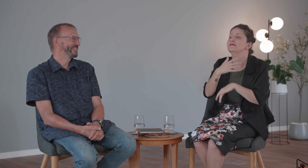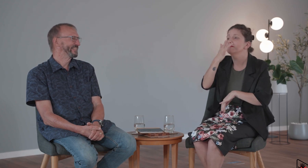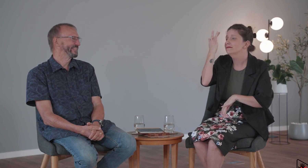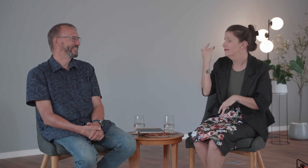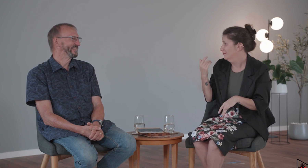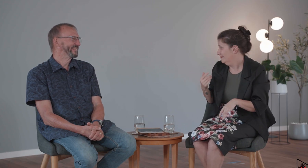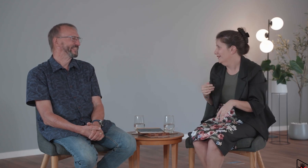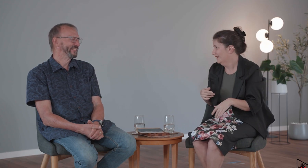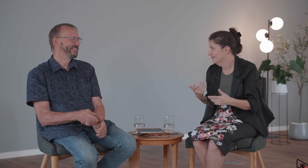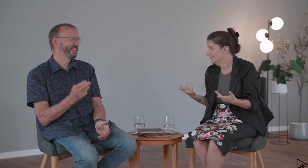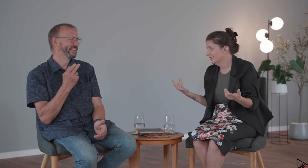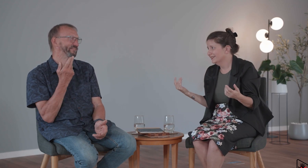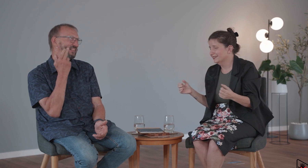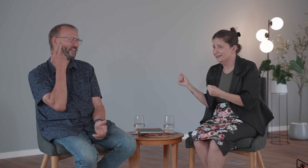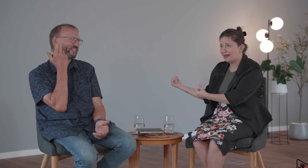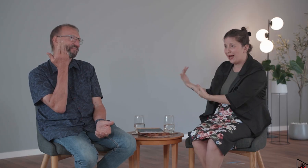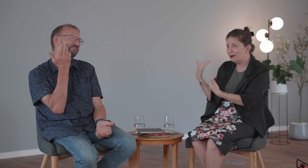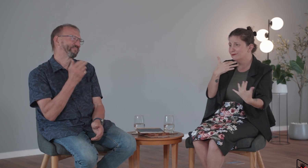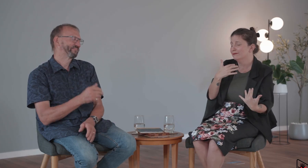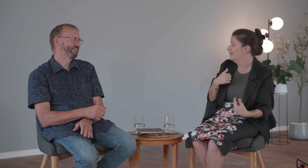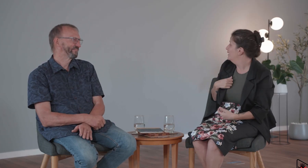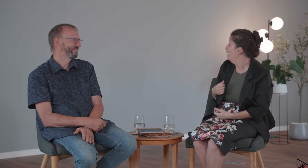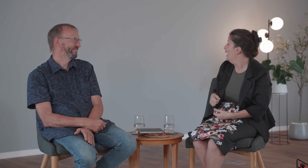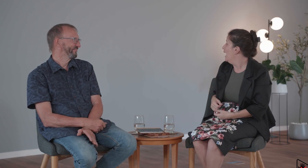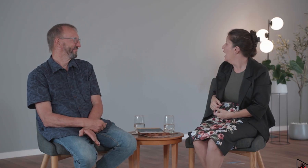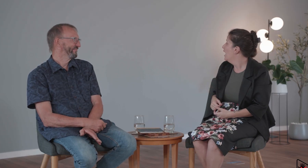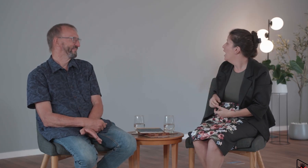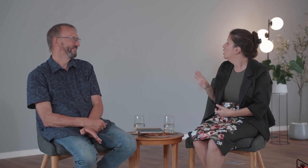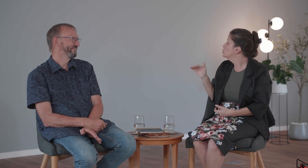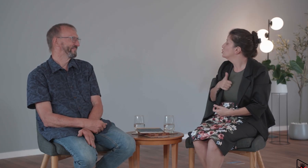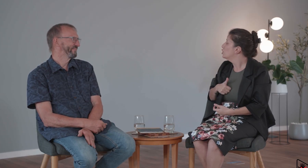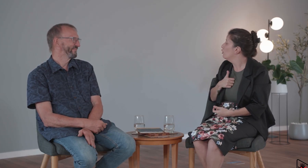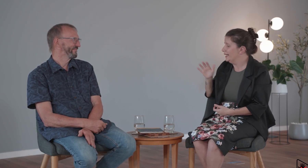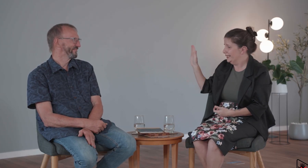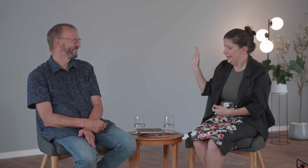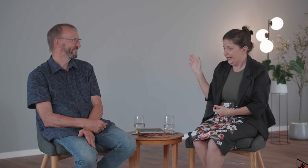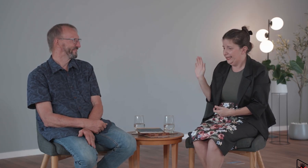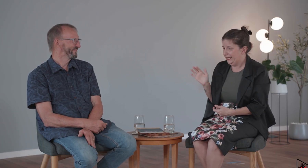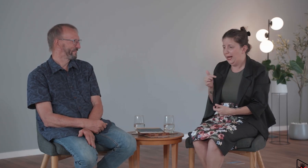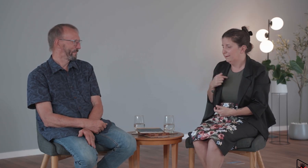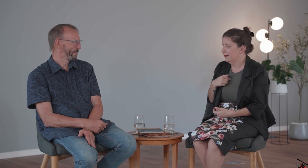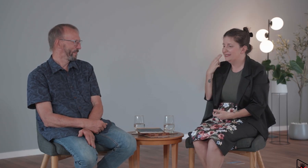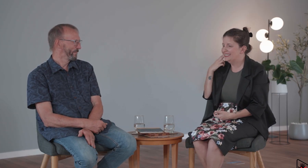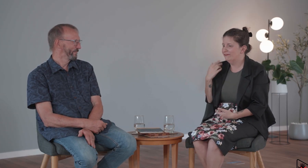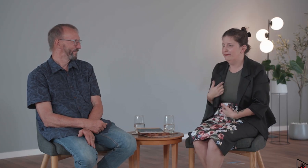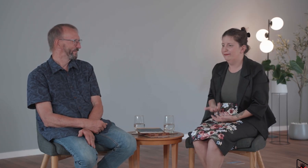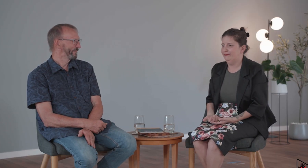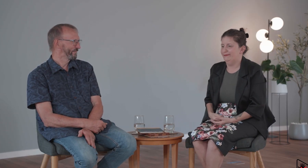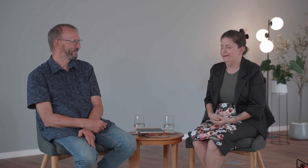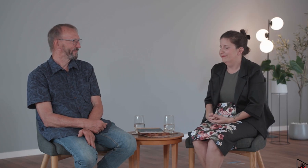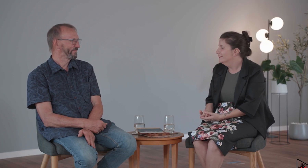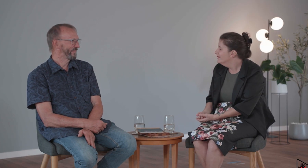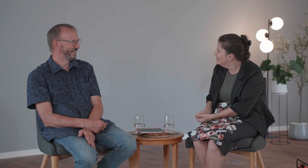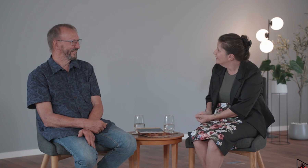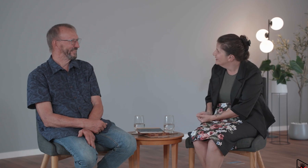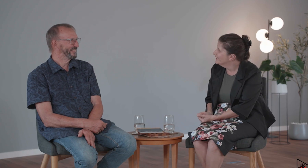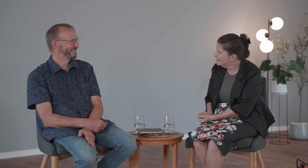oblivious or everyone evacuating and being the only one left and say, "Oh, sorry. I'm Deaf".